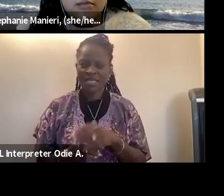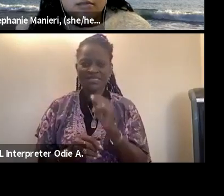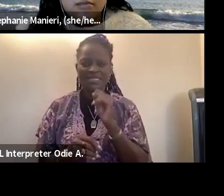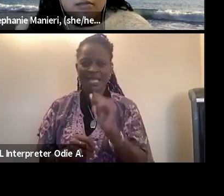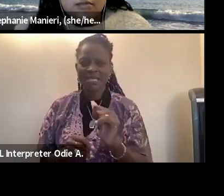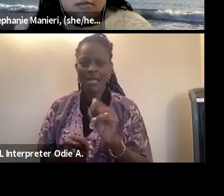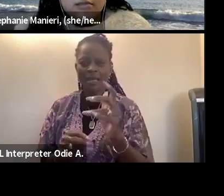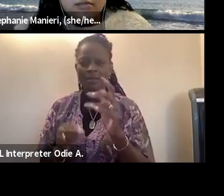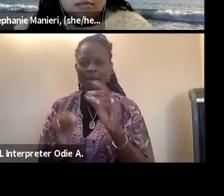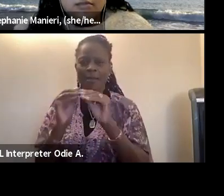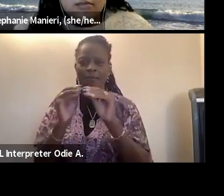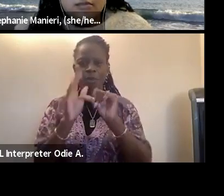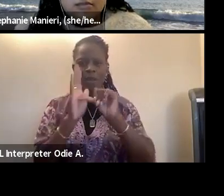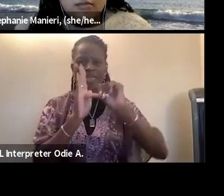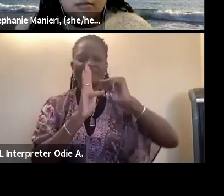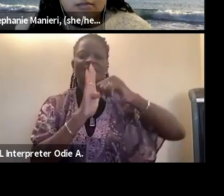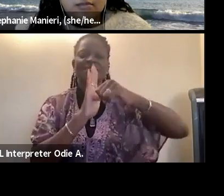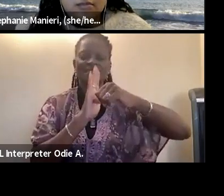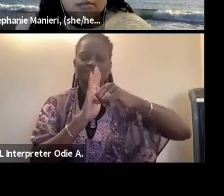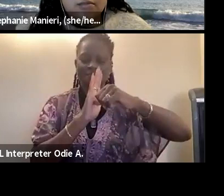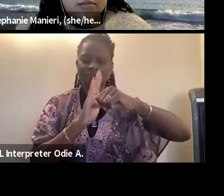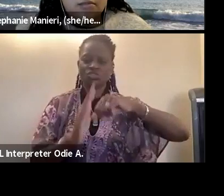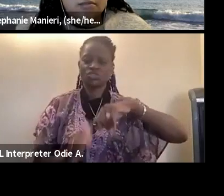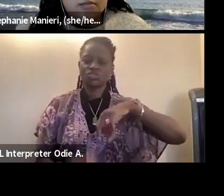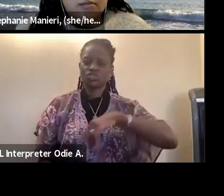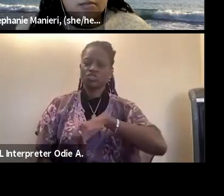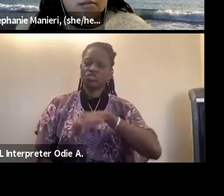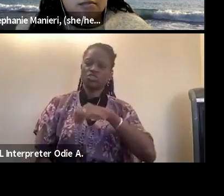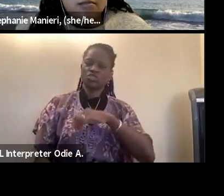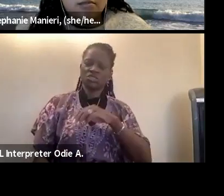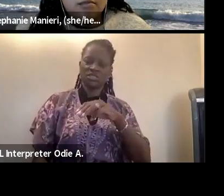Do you have some thoughts on that? Yeah. Thanks so much for that question.